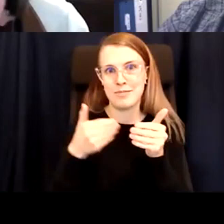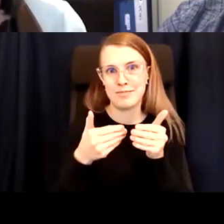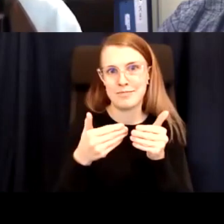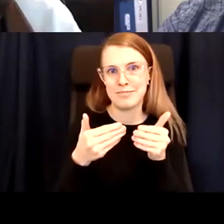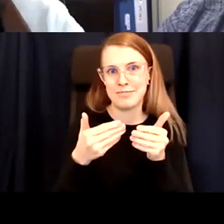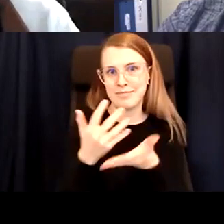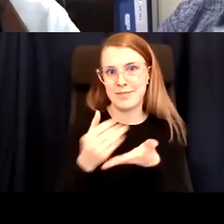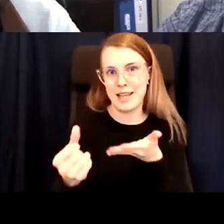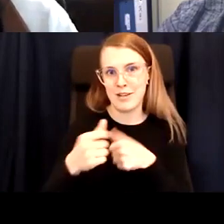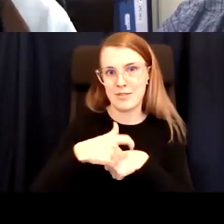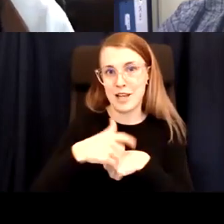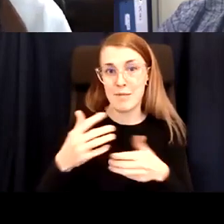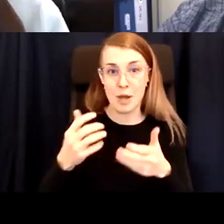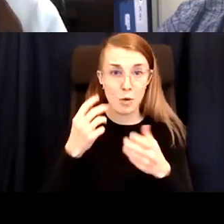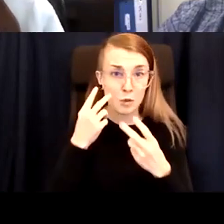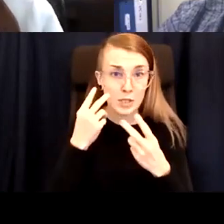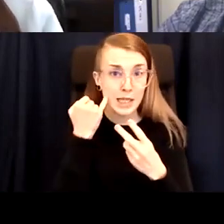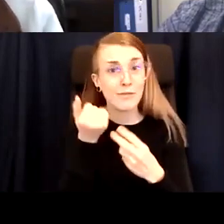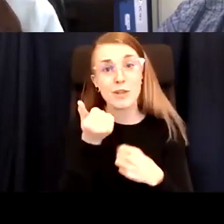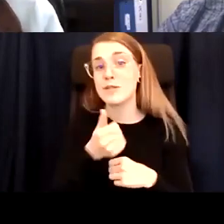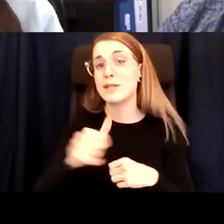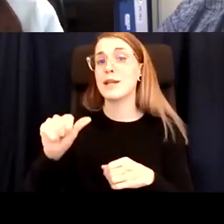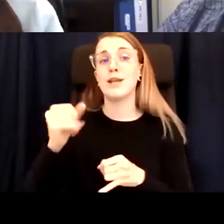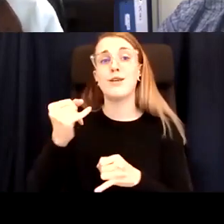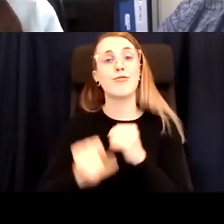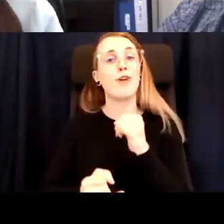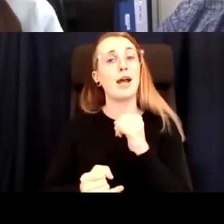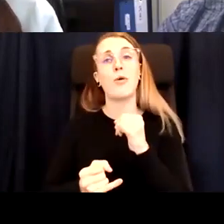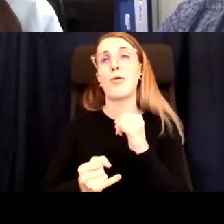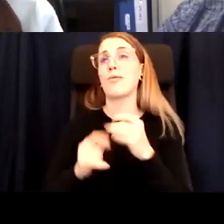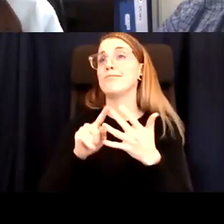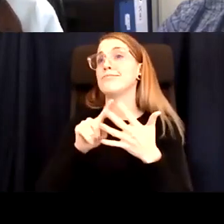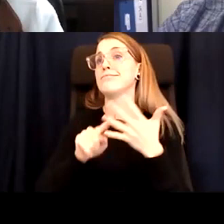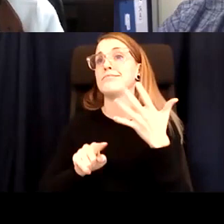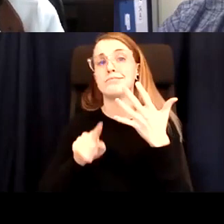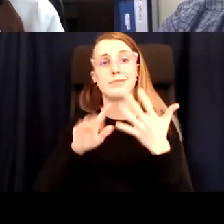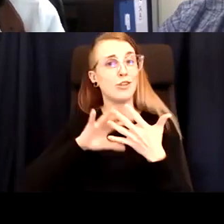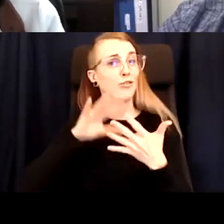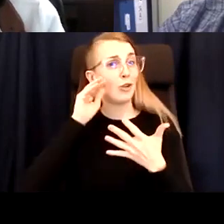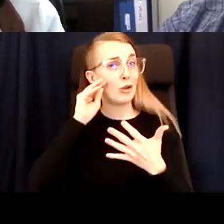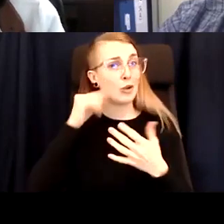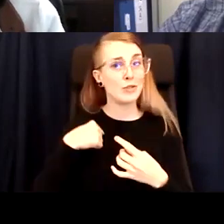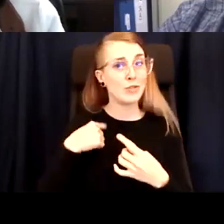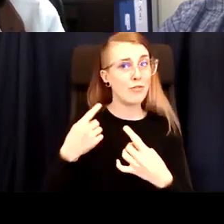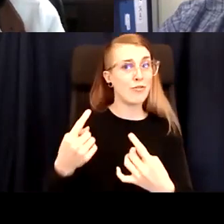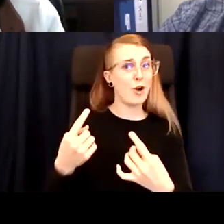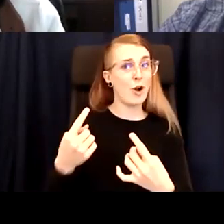were any final lessons learned that you've had so far just as far as you are in the process